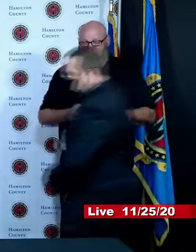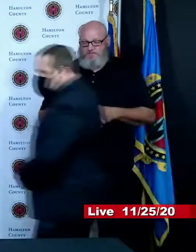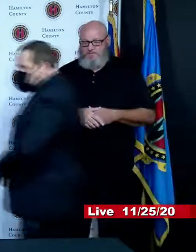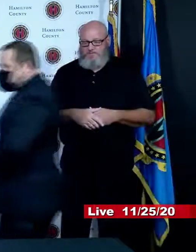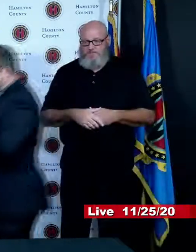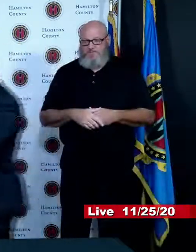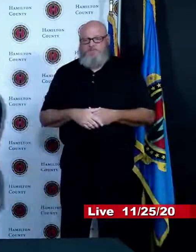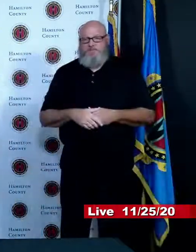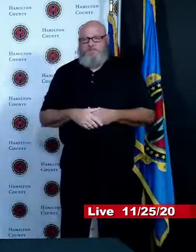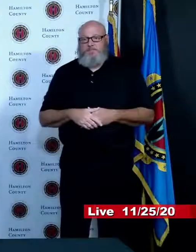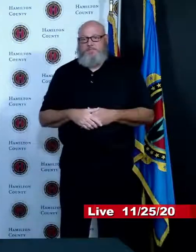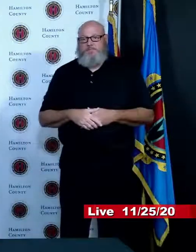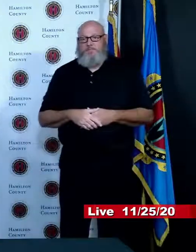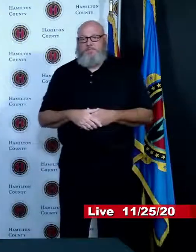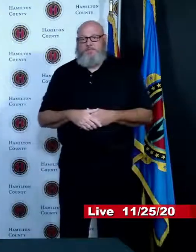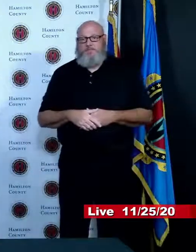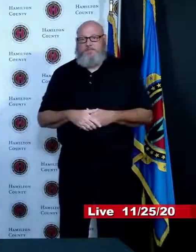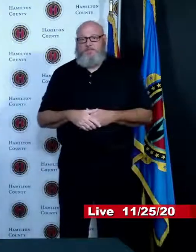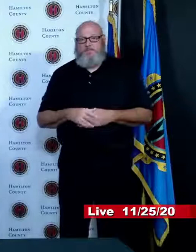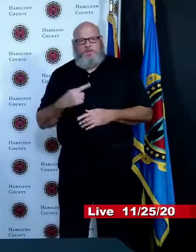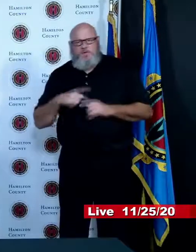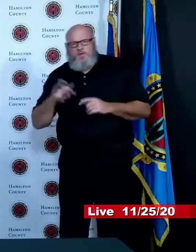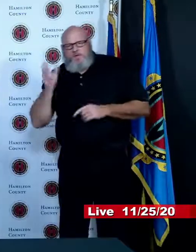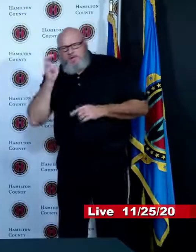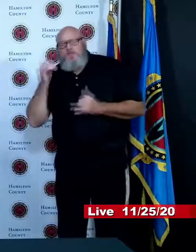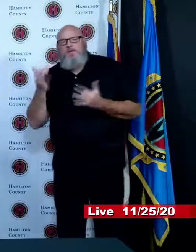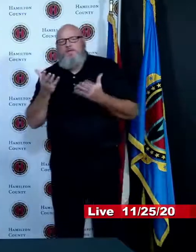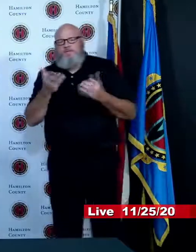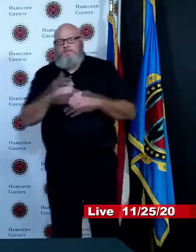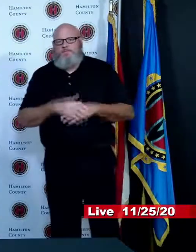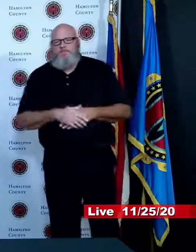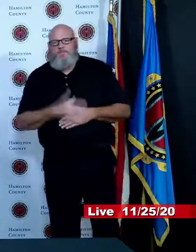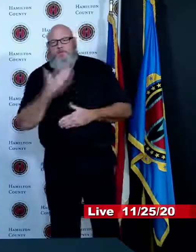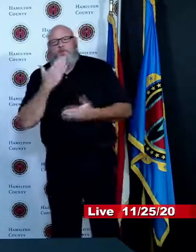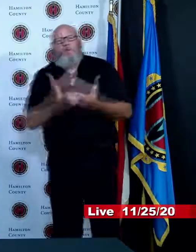there we go sorry about that I was muted good morning to everyone I would ask Greg and Dr